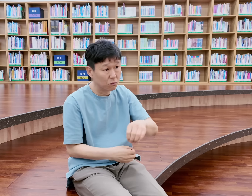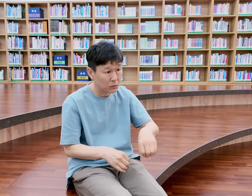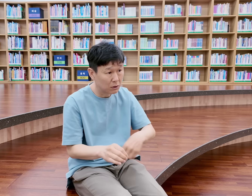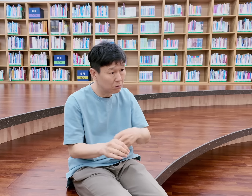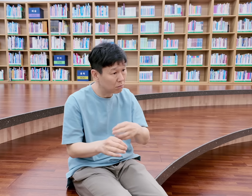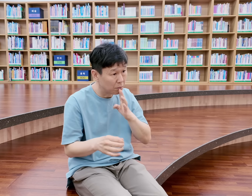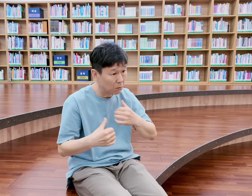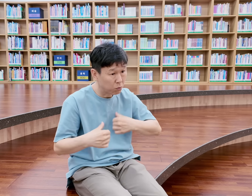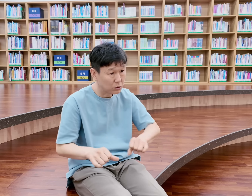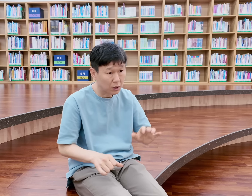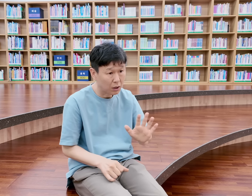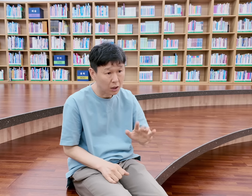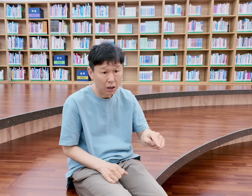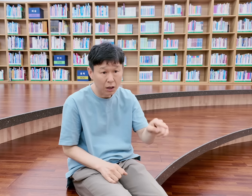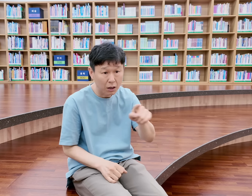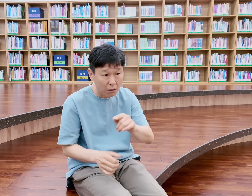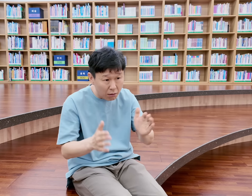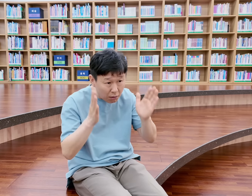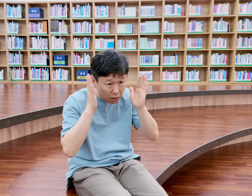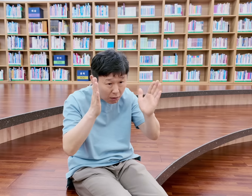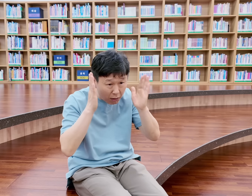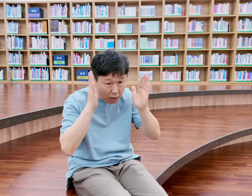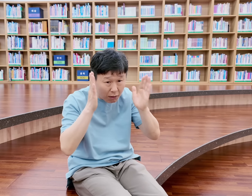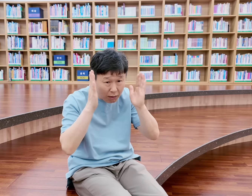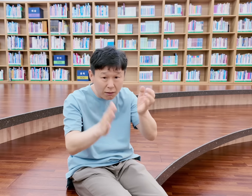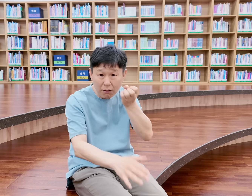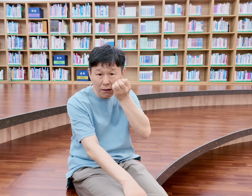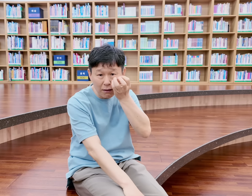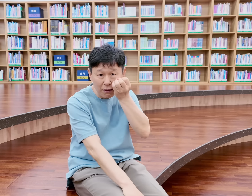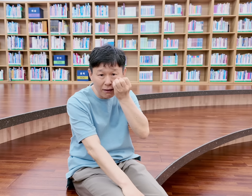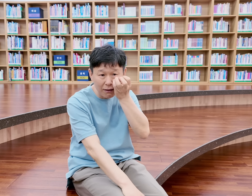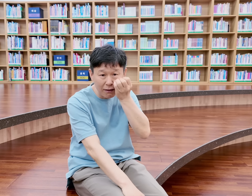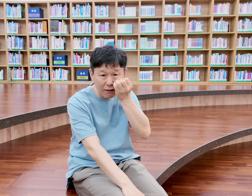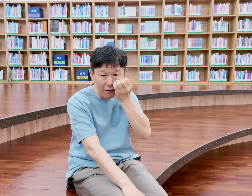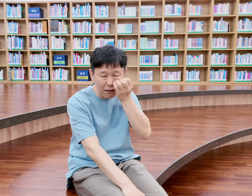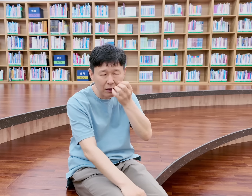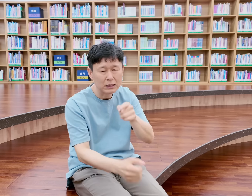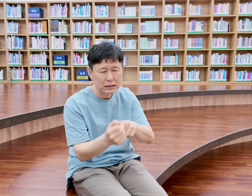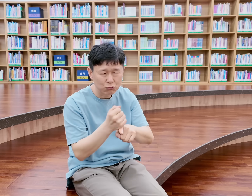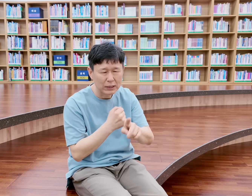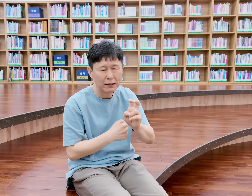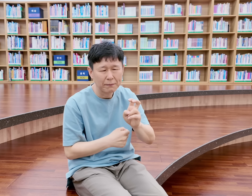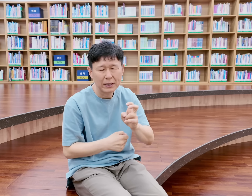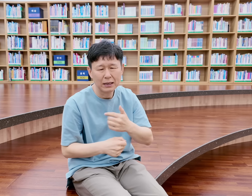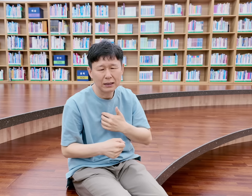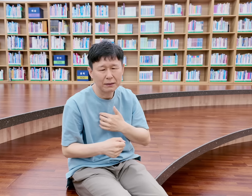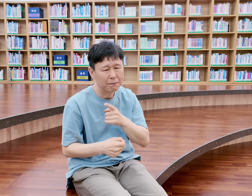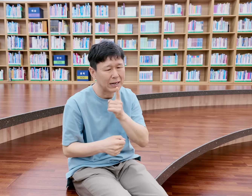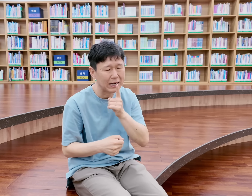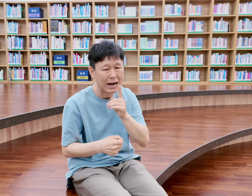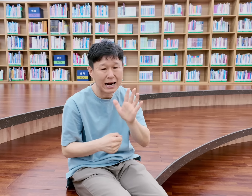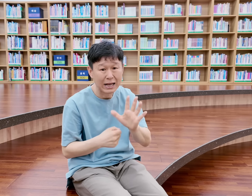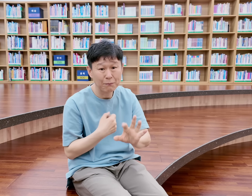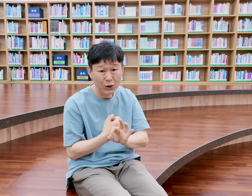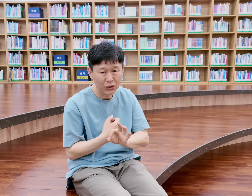that the students don't give up and study hard until the end. If I hadn't used words,